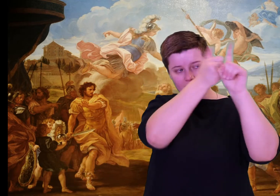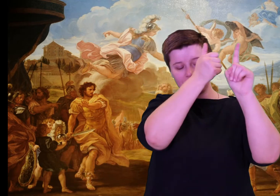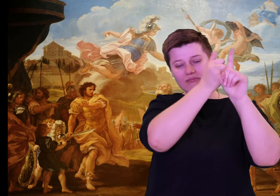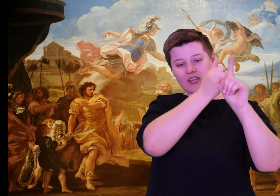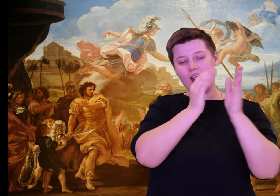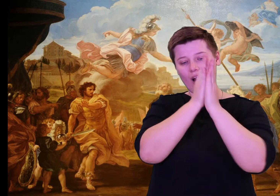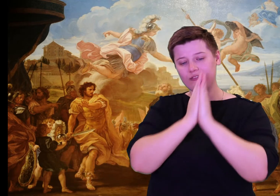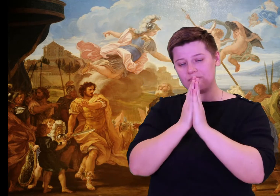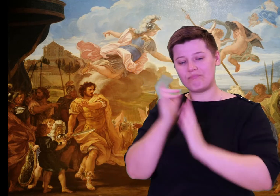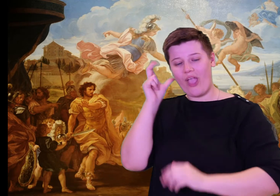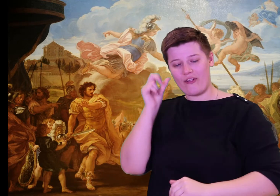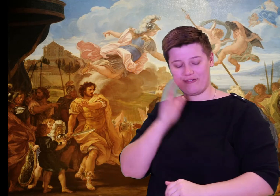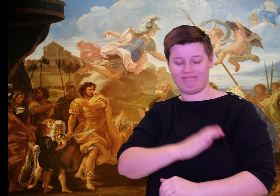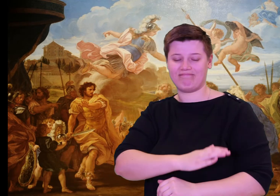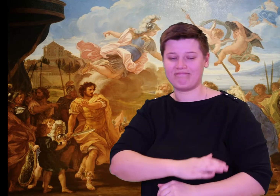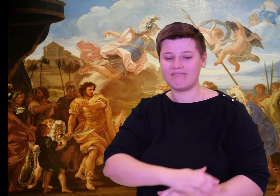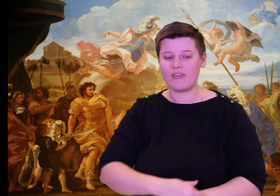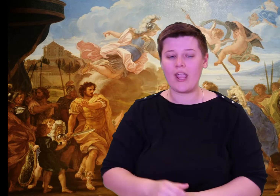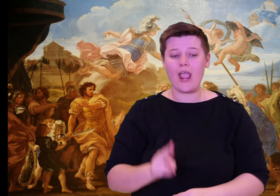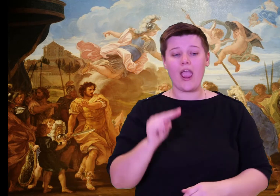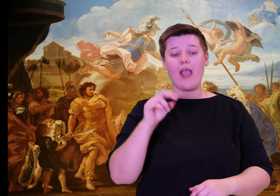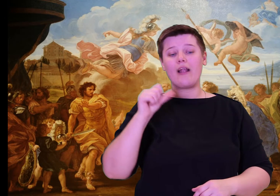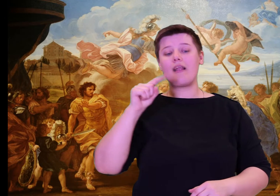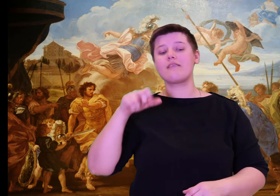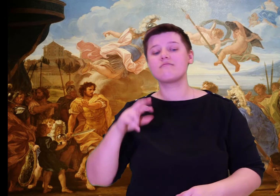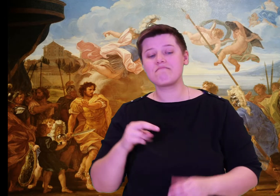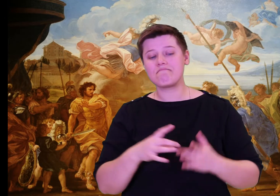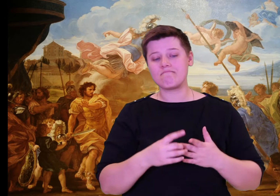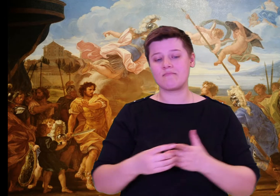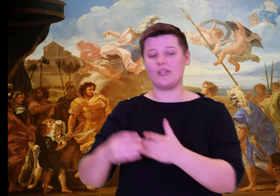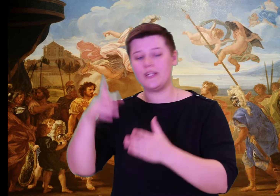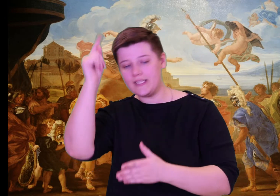strongest and most nimble horses."